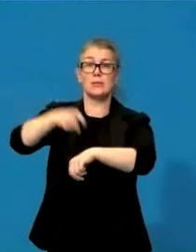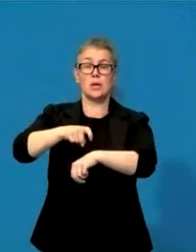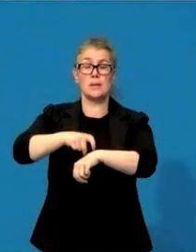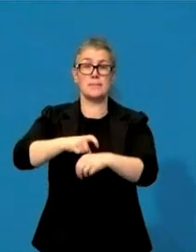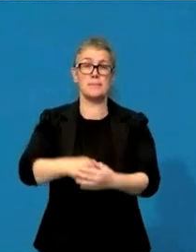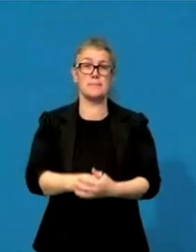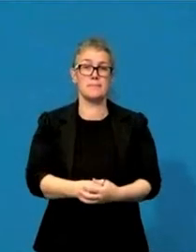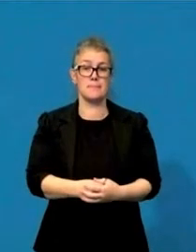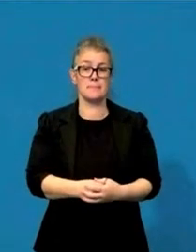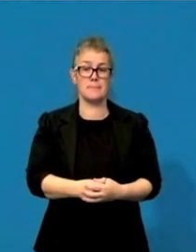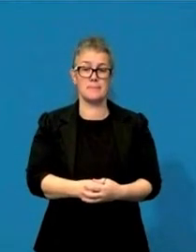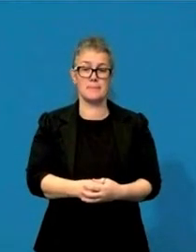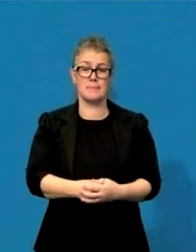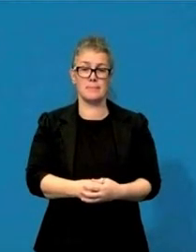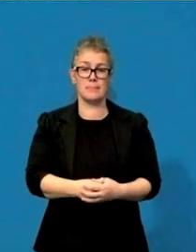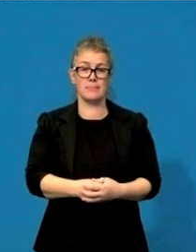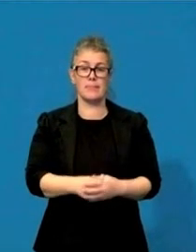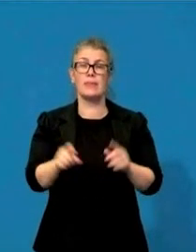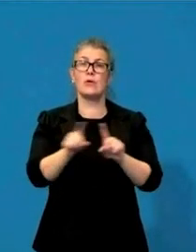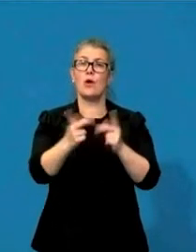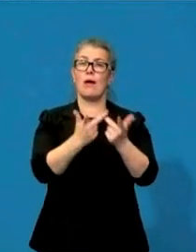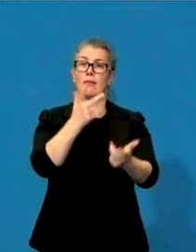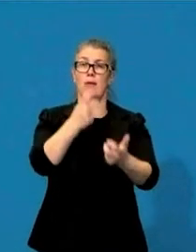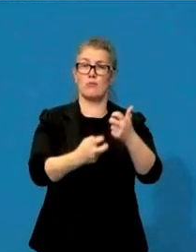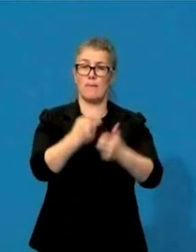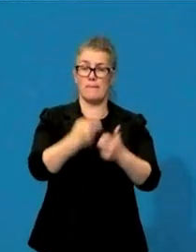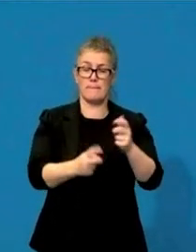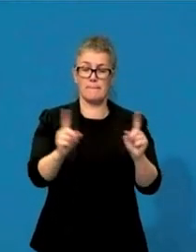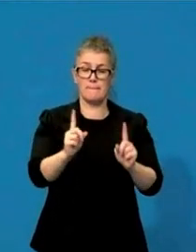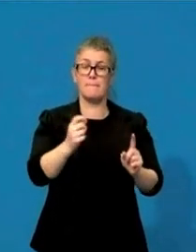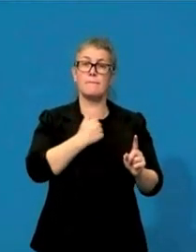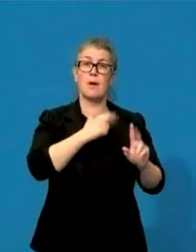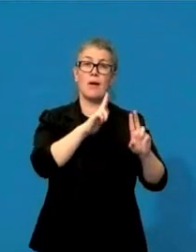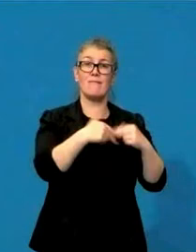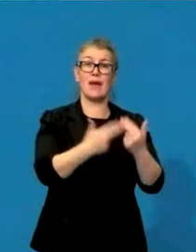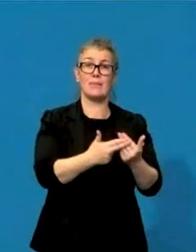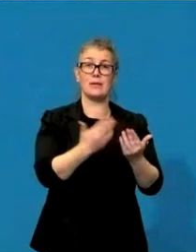And also the other issue was that my family was on sorry side, so there was a death in my